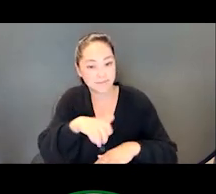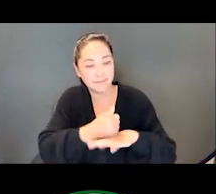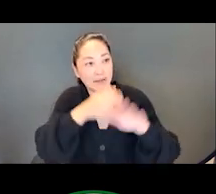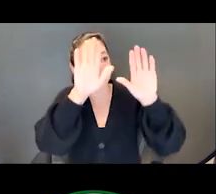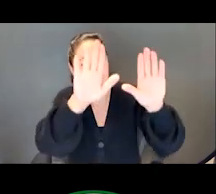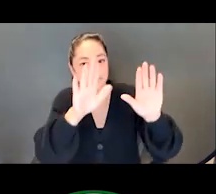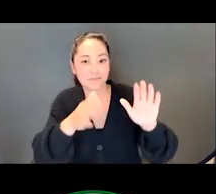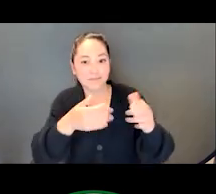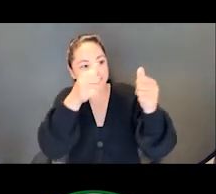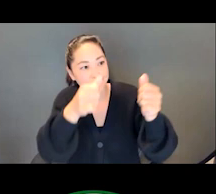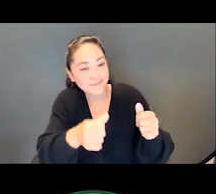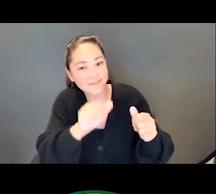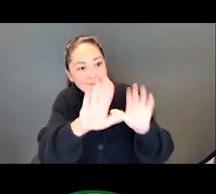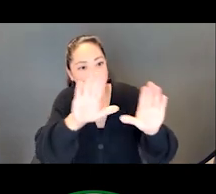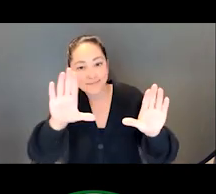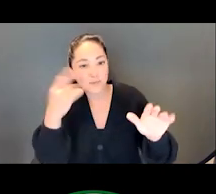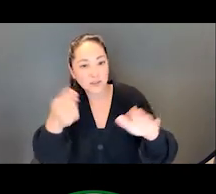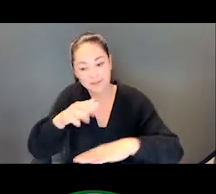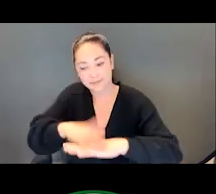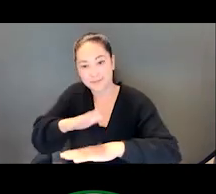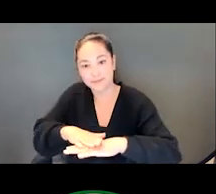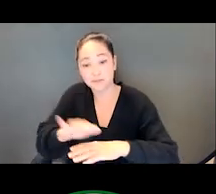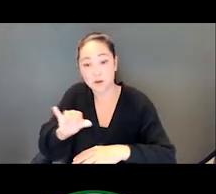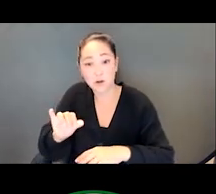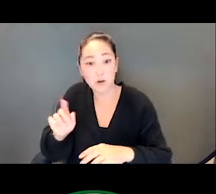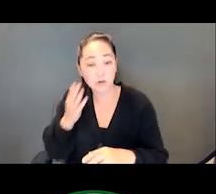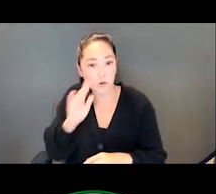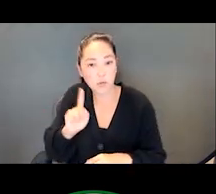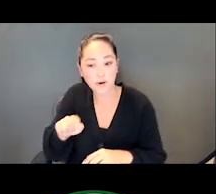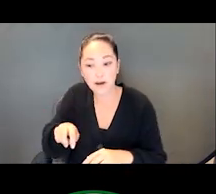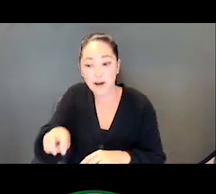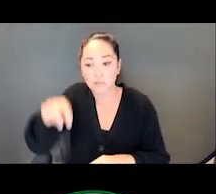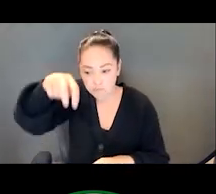So that would be my example of a memorable solution. Information. I really don't think